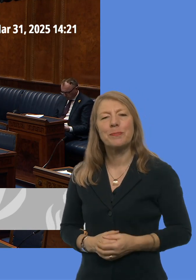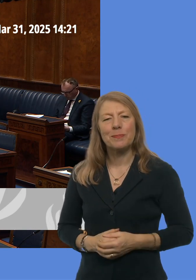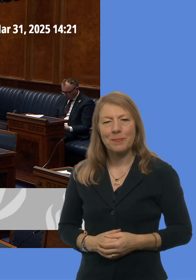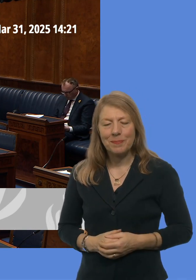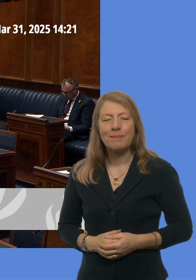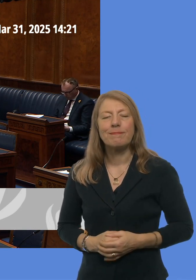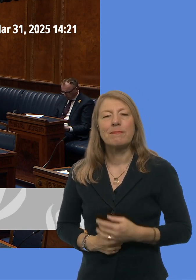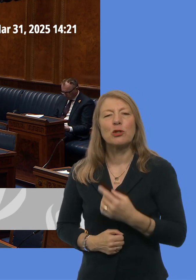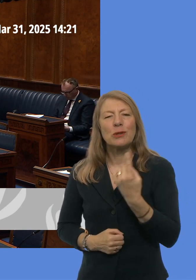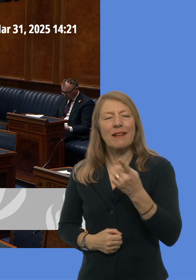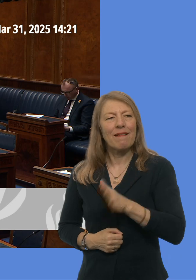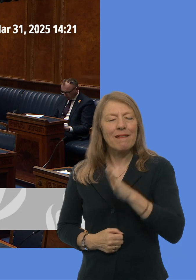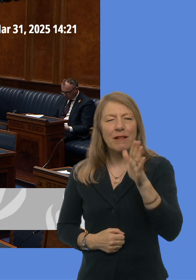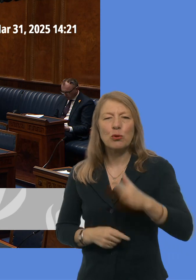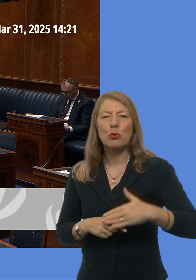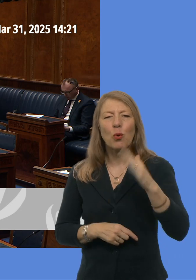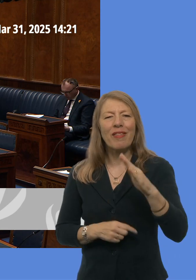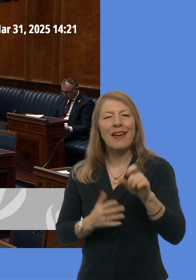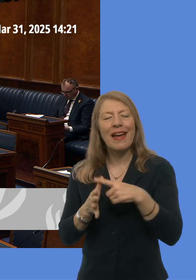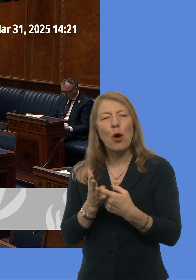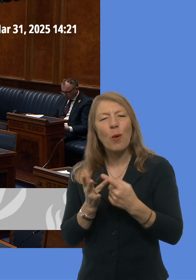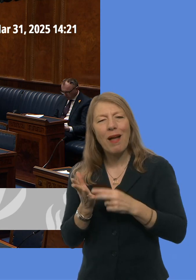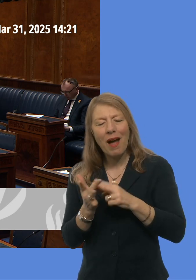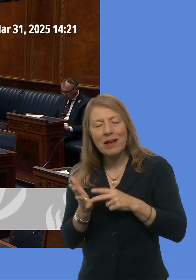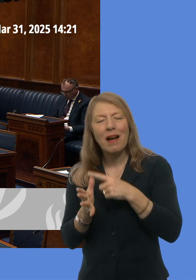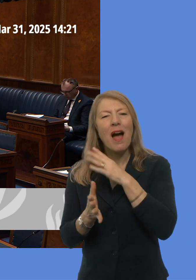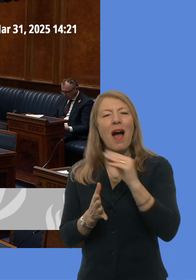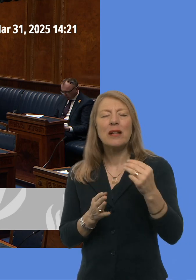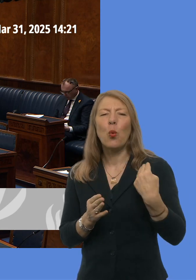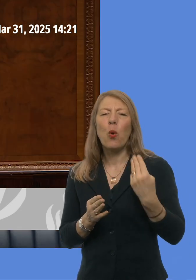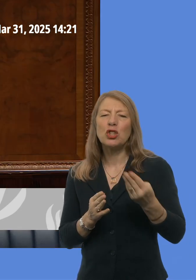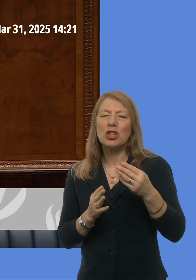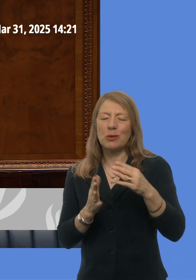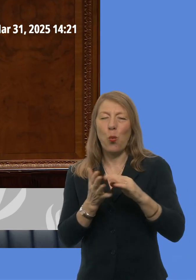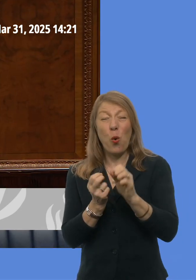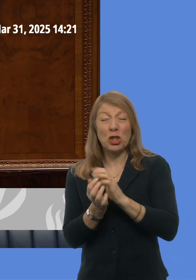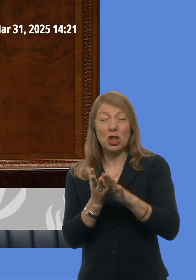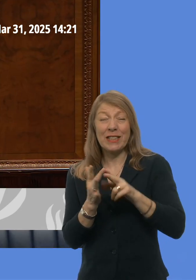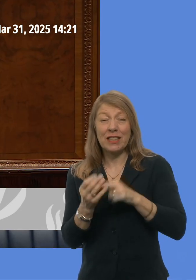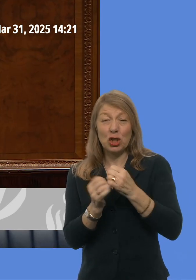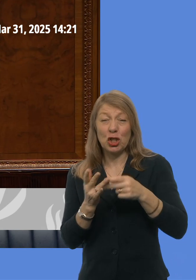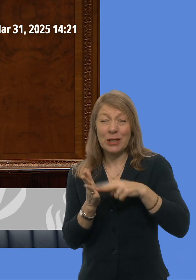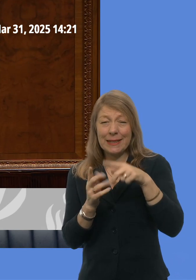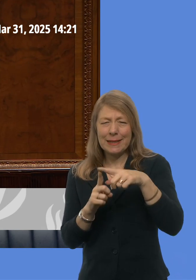Carolina and Washington, DC. Can she detail what opportunities she had to engage with business groups on building economic links